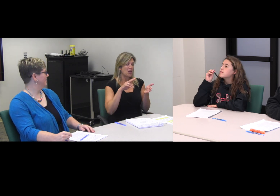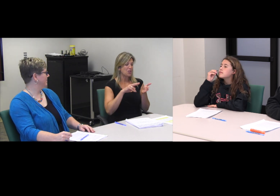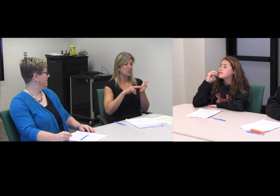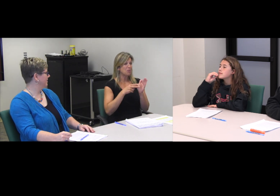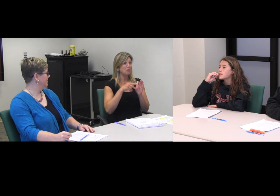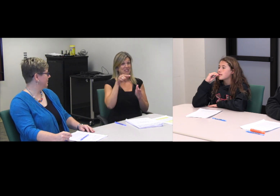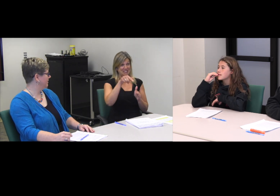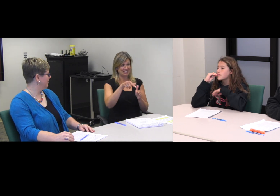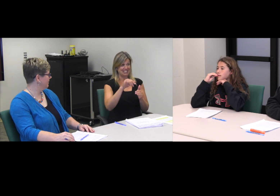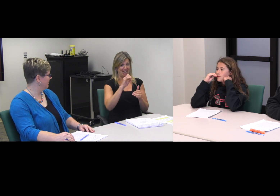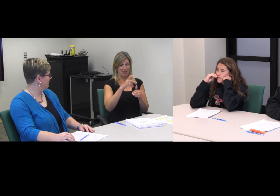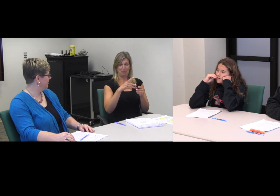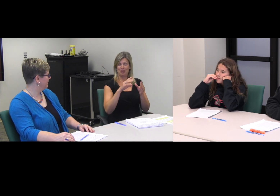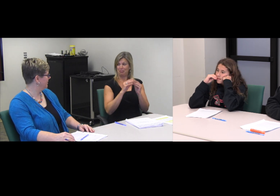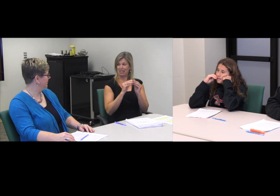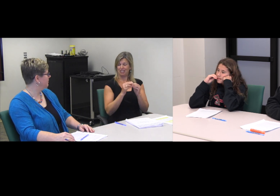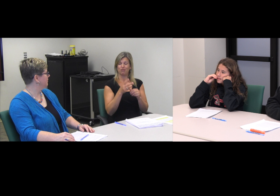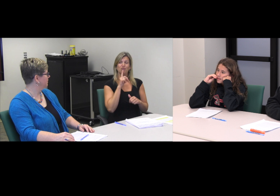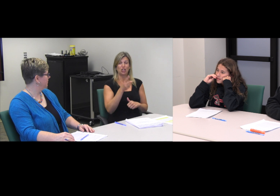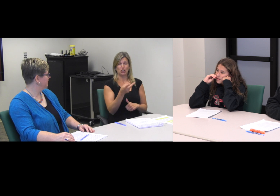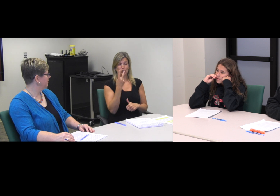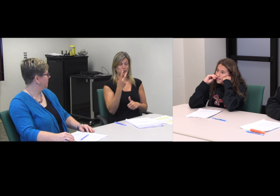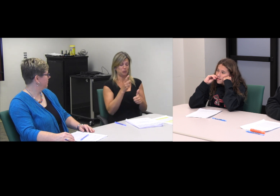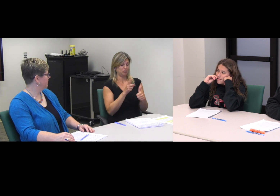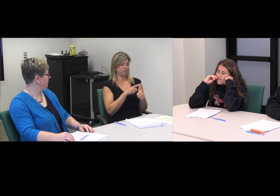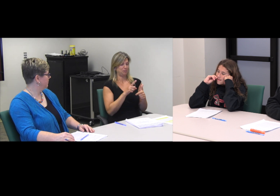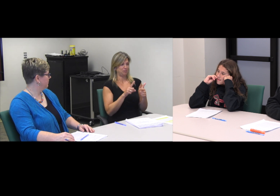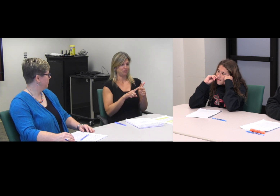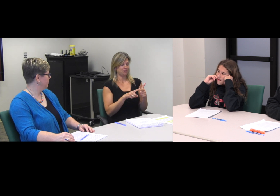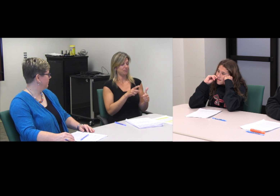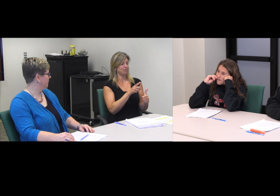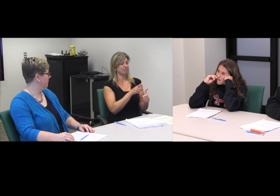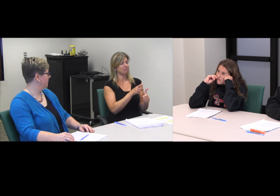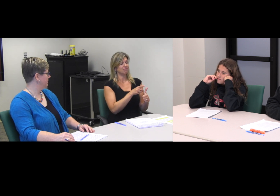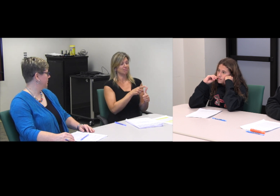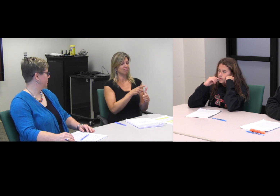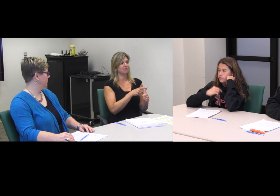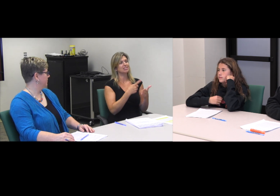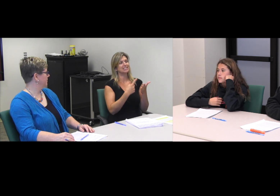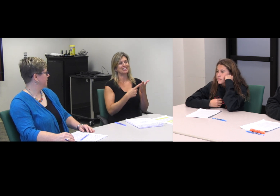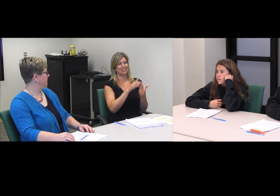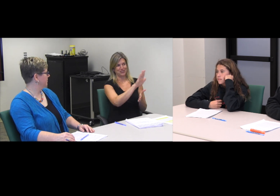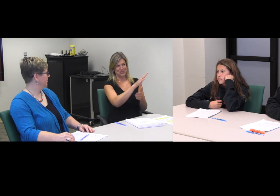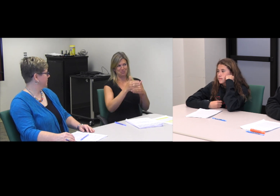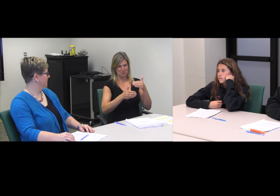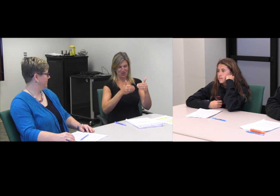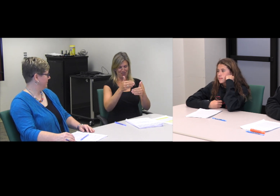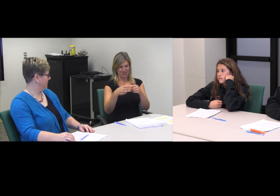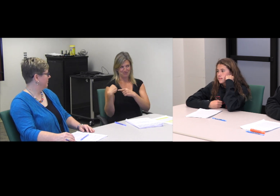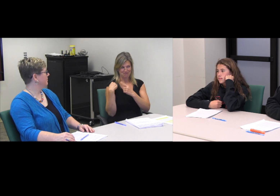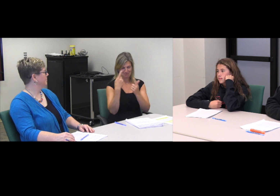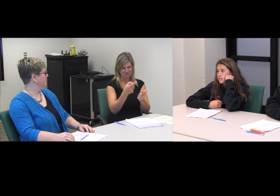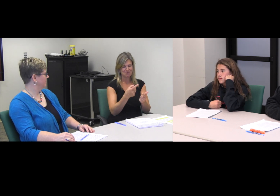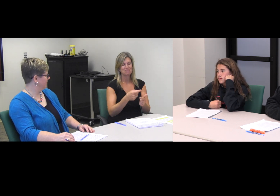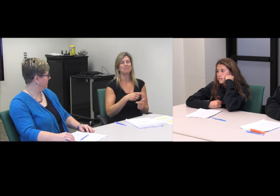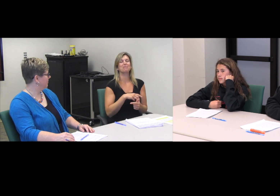Nanette: The purpose of the IEP meeting is to review Javanna's progress,